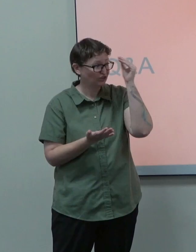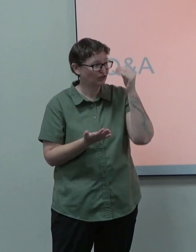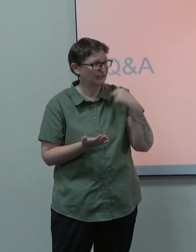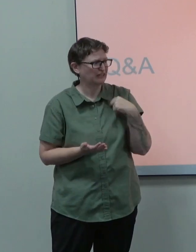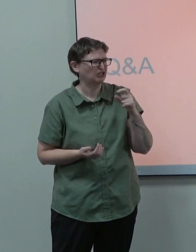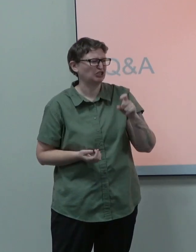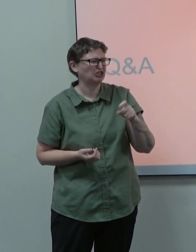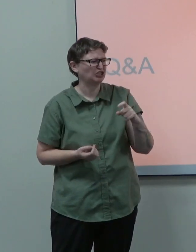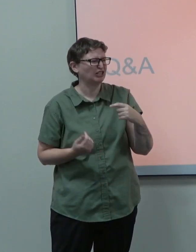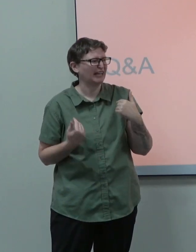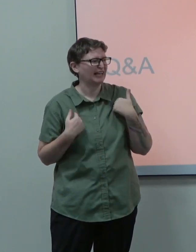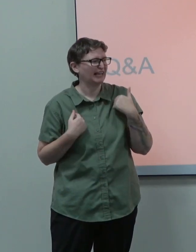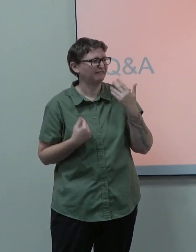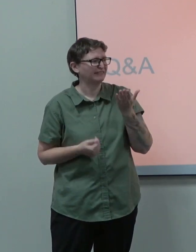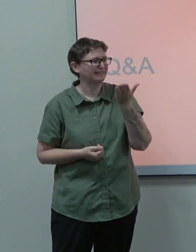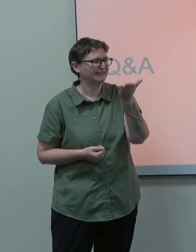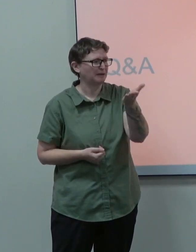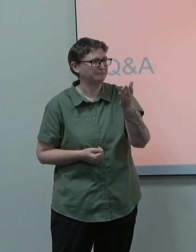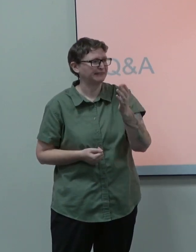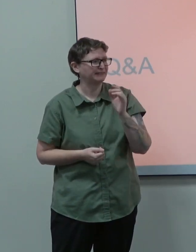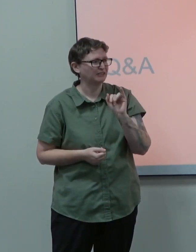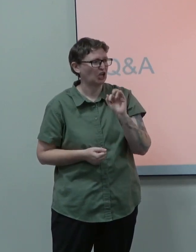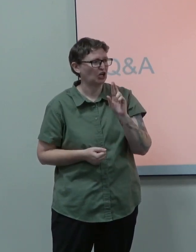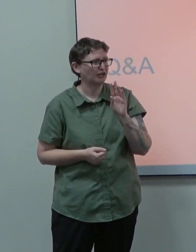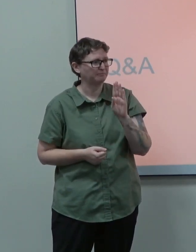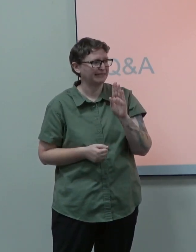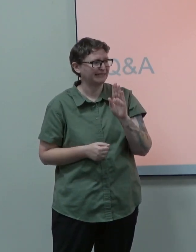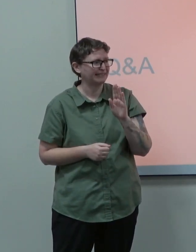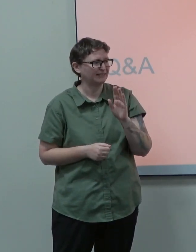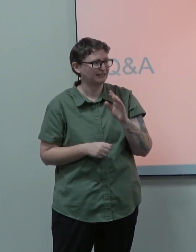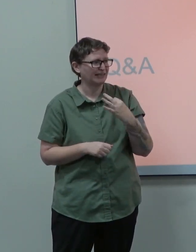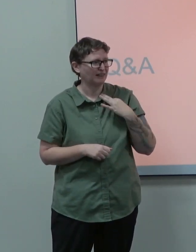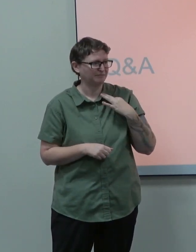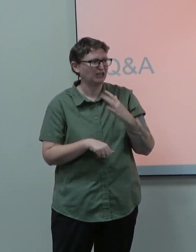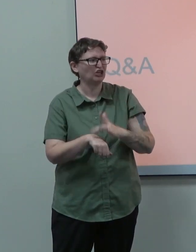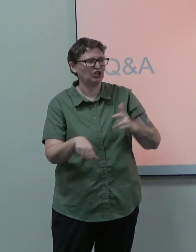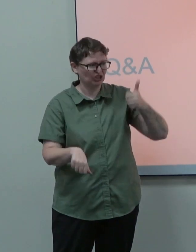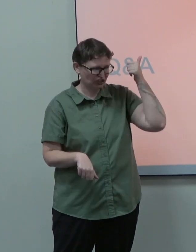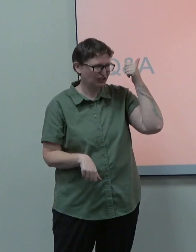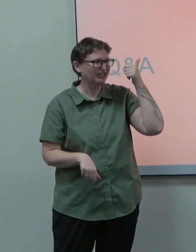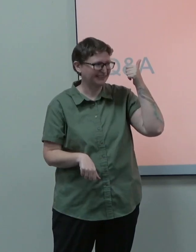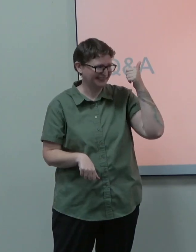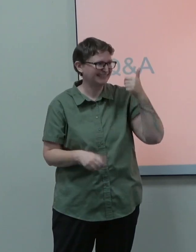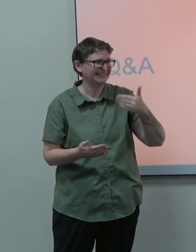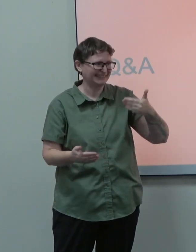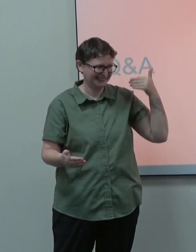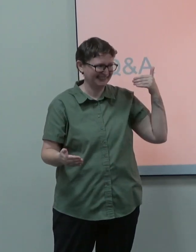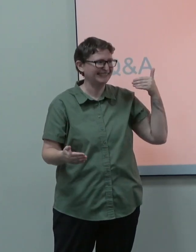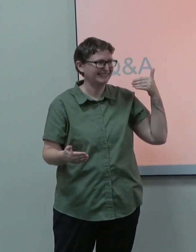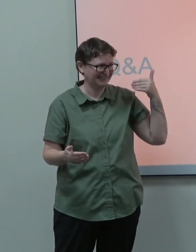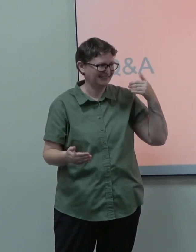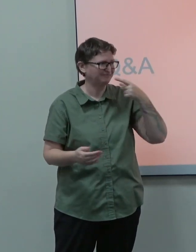For me, I learned that I should submit my IRB application very early